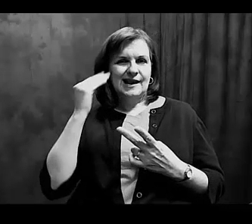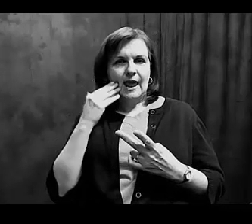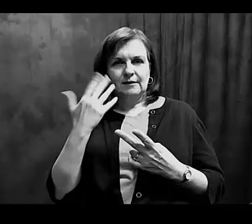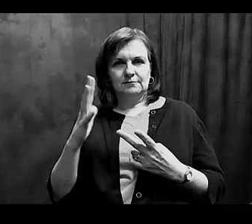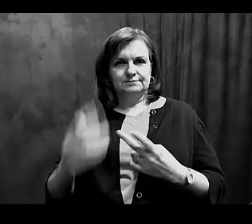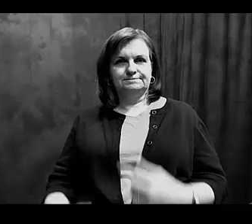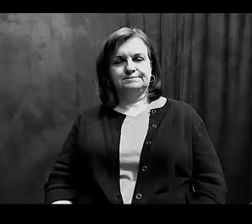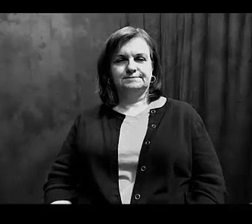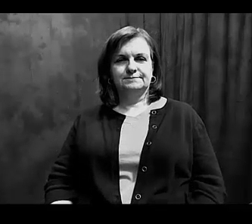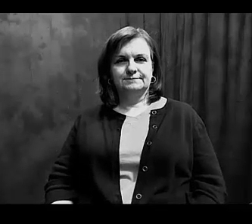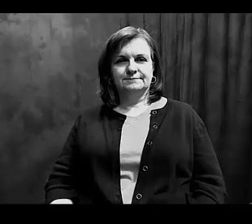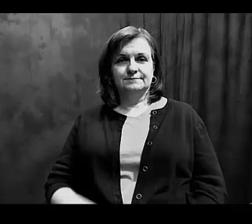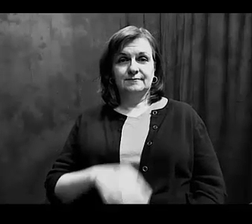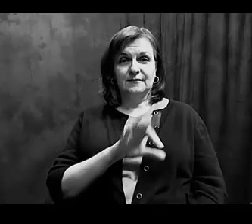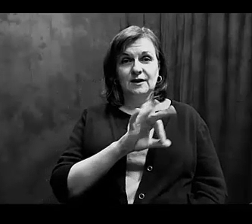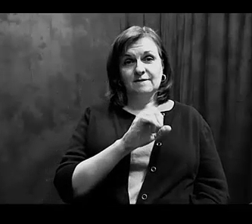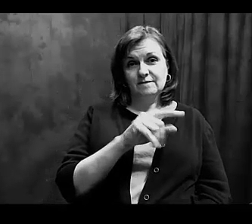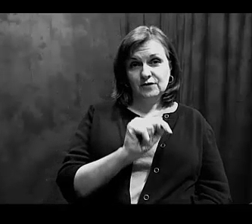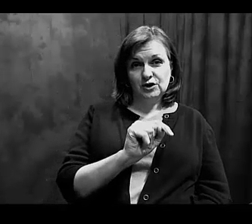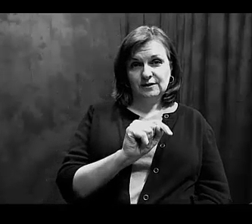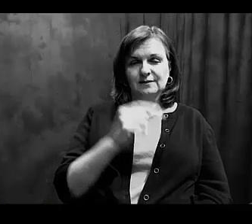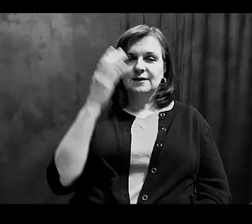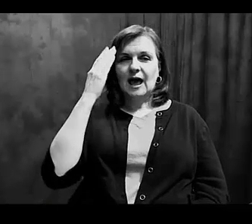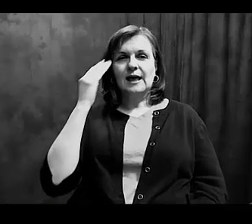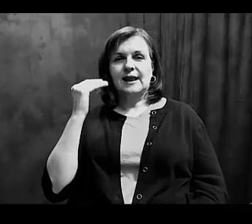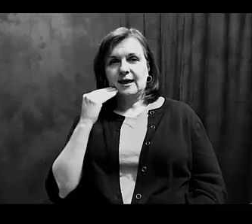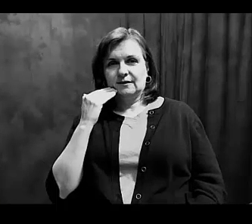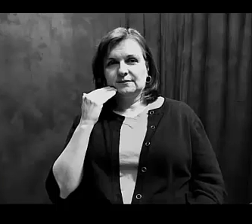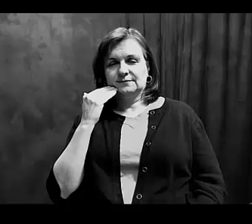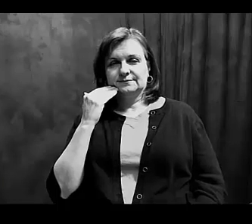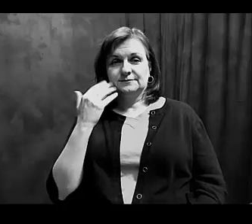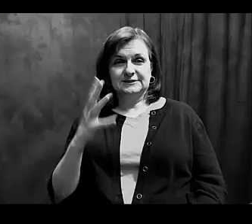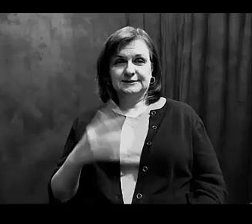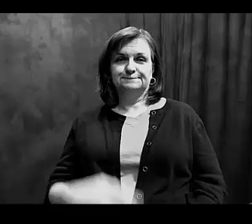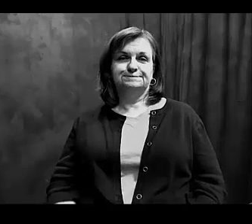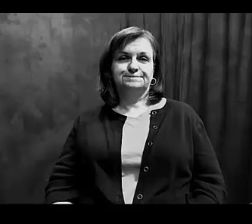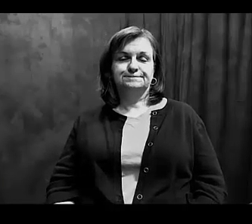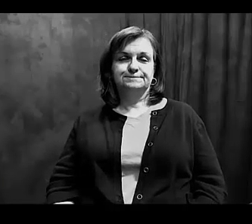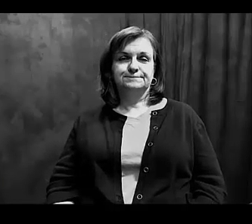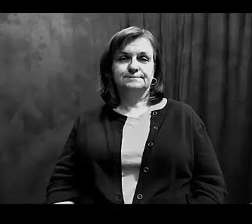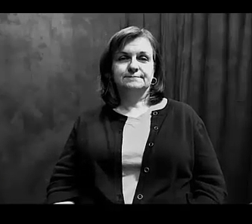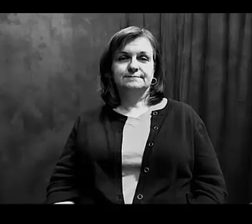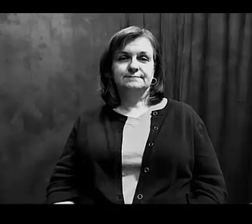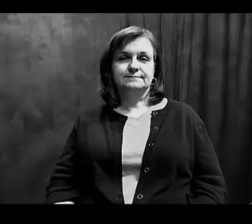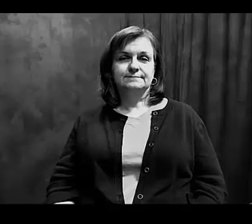and head foot and head ok?